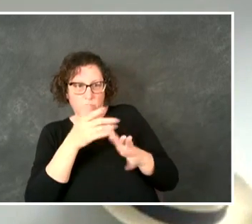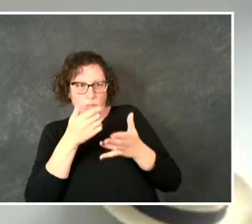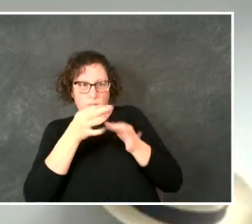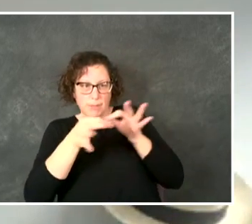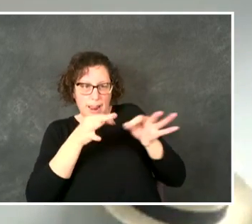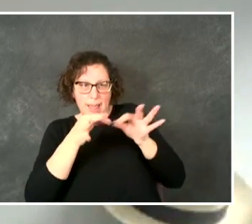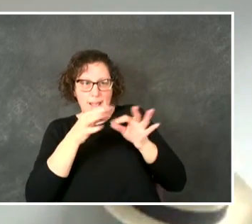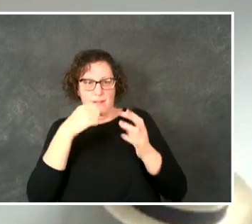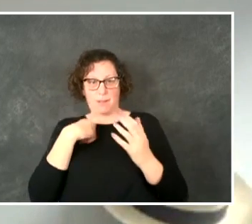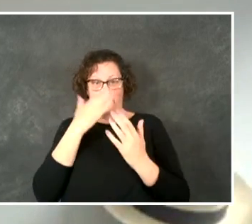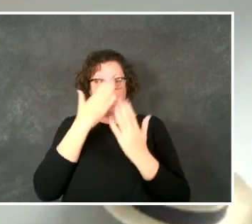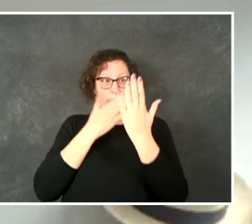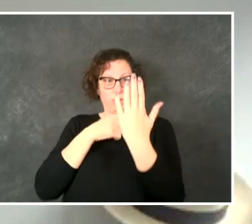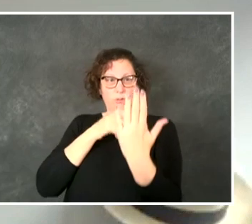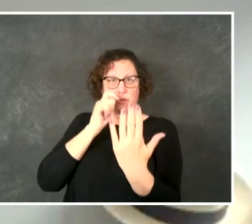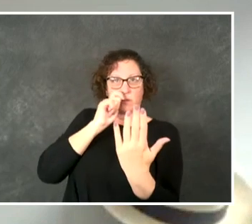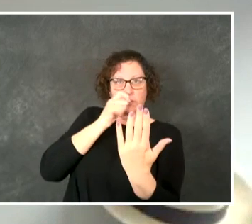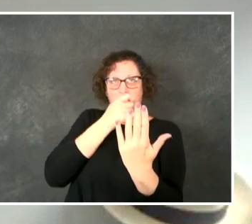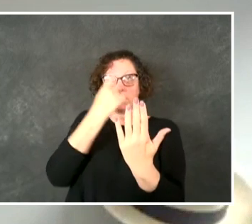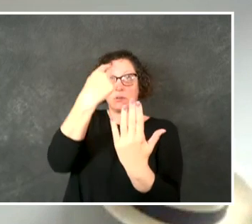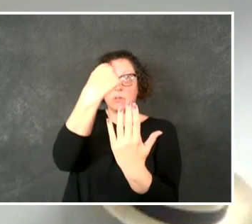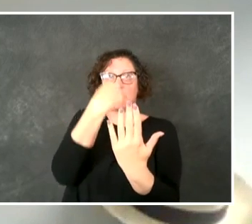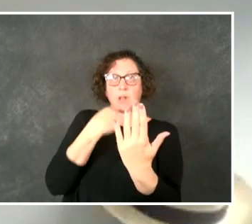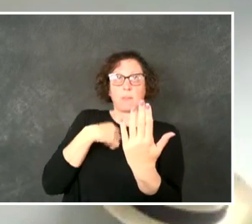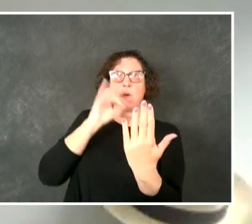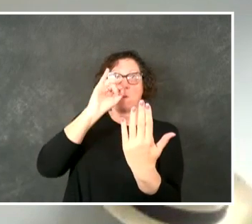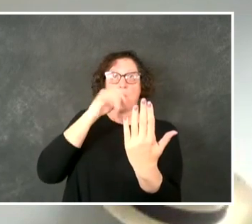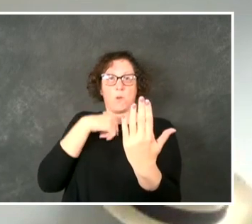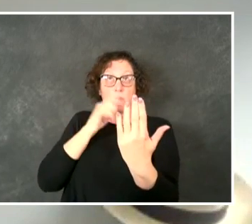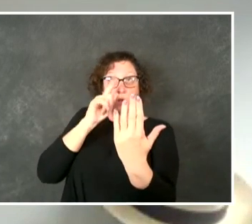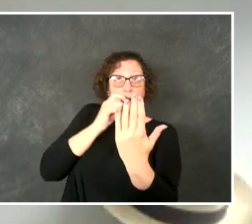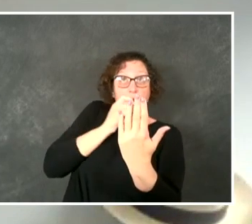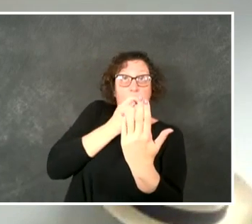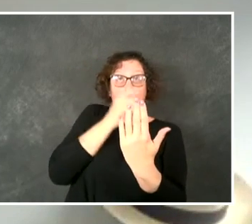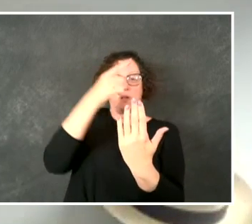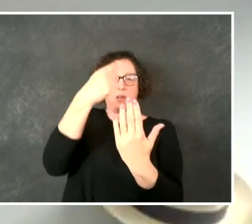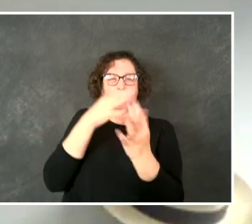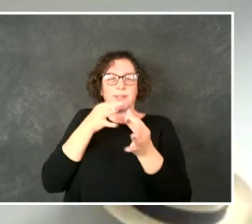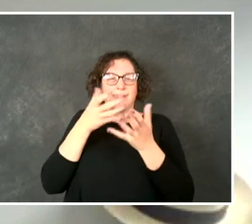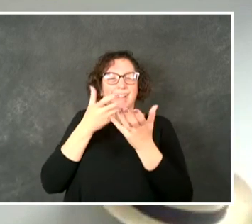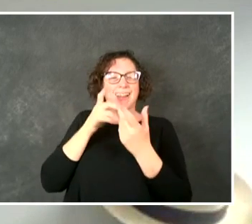EPSARATE RMOO AND IF YOU KEEP SAYING AS WE LEARN MORE AND MORE ABOUT THESE DISEASES AND THESE